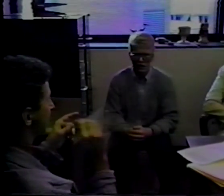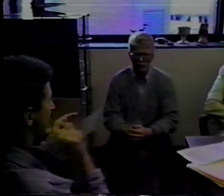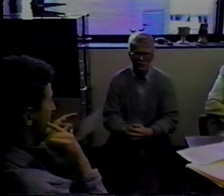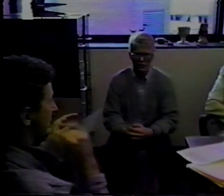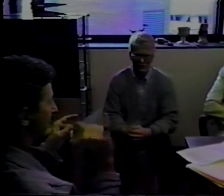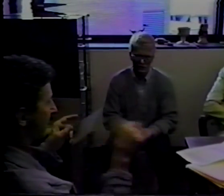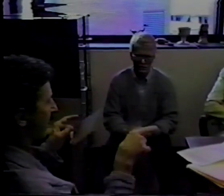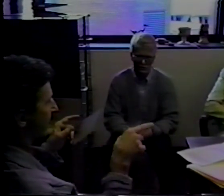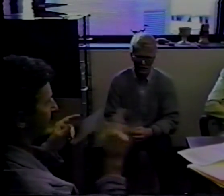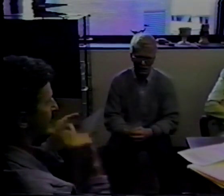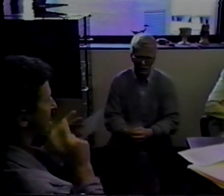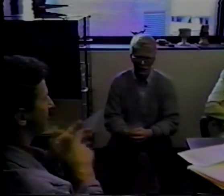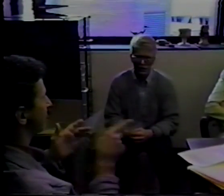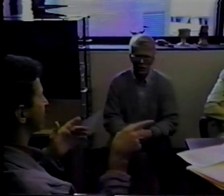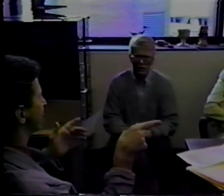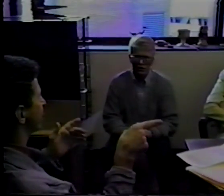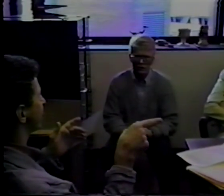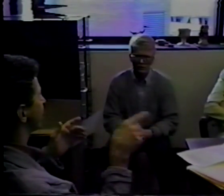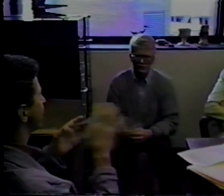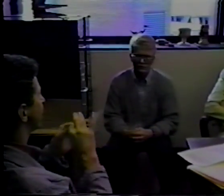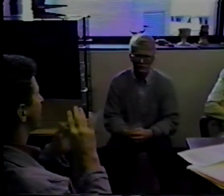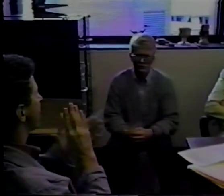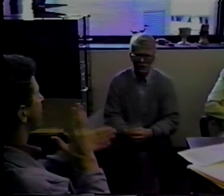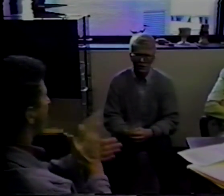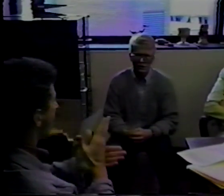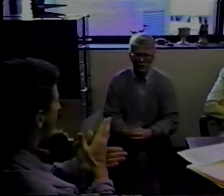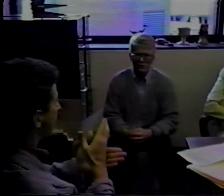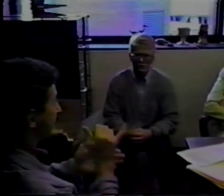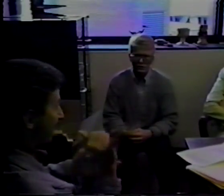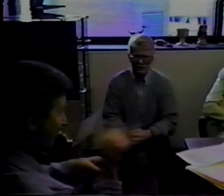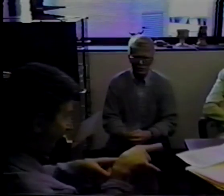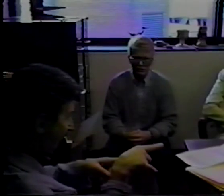I will try to figure those out. For example if the person pauses